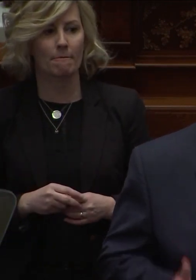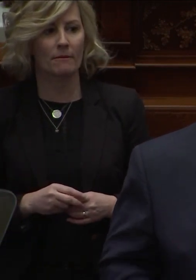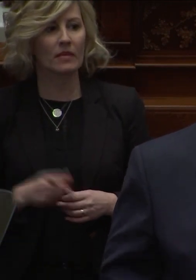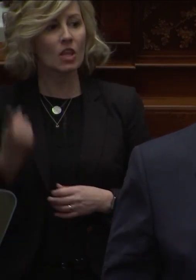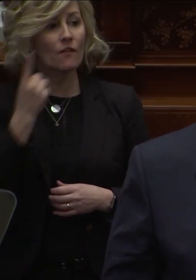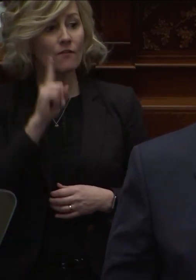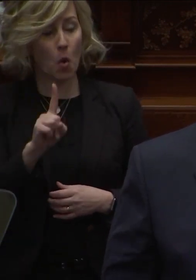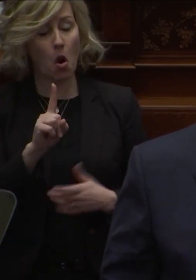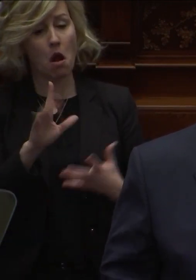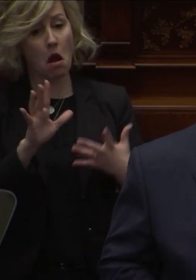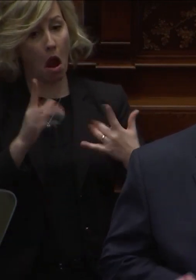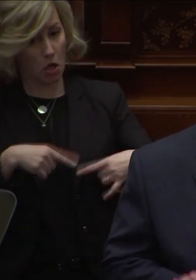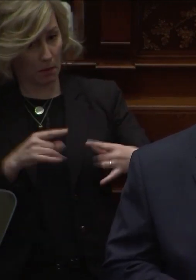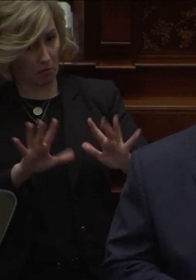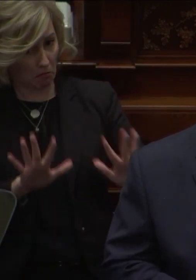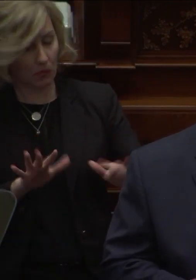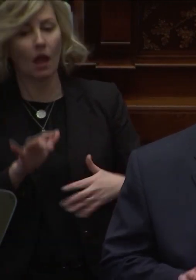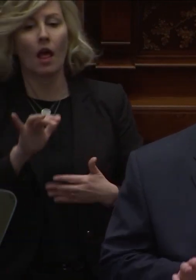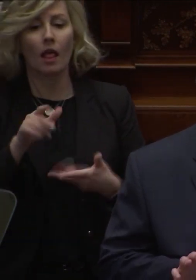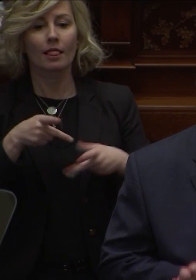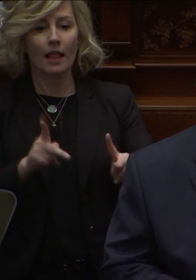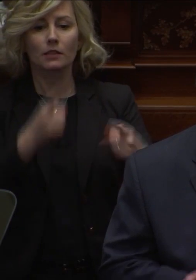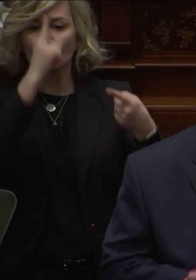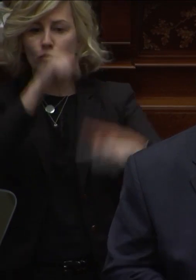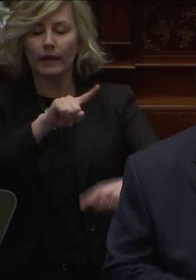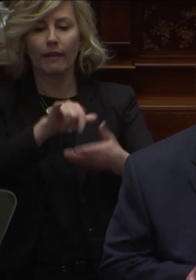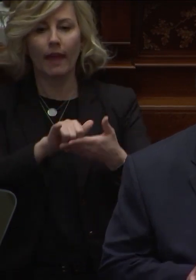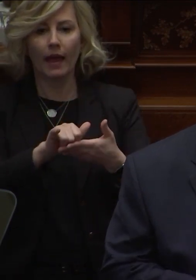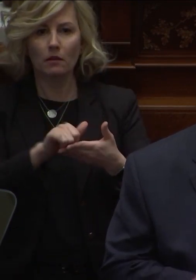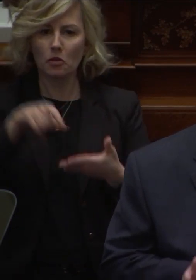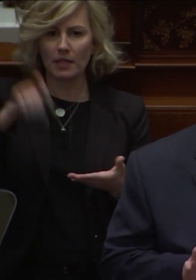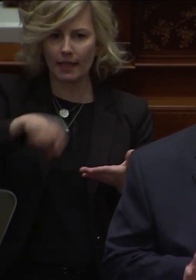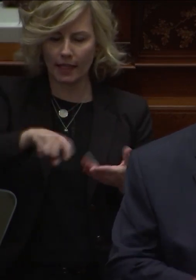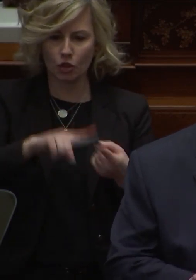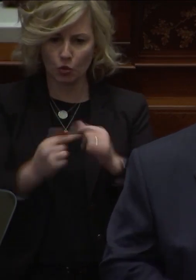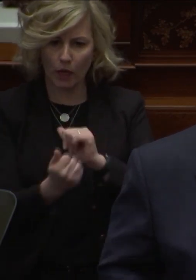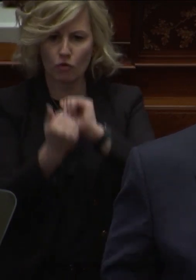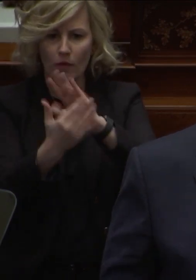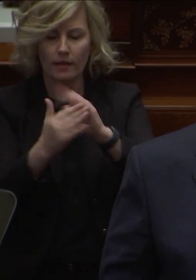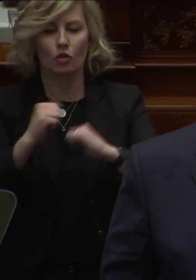THAT MOST FAMILIES RELY UPON. FOR THE SAKE OF ARGUMENT, THOSE,